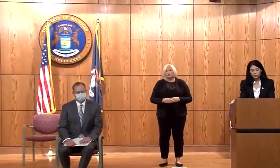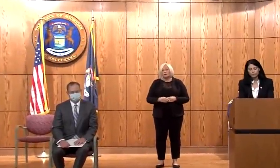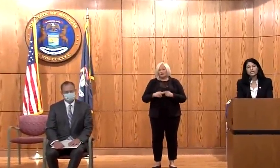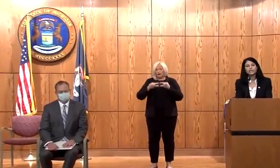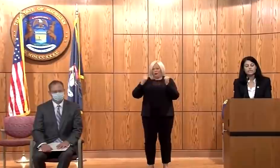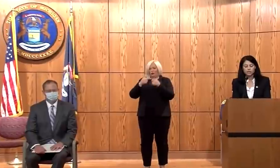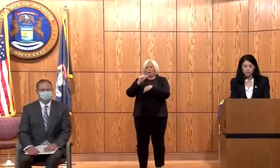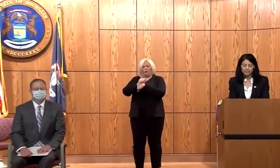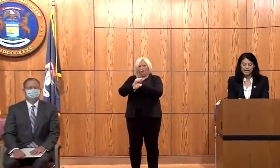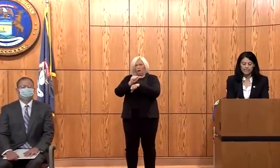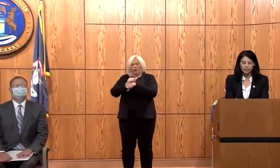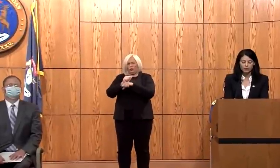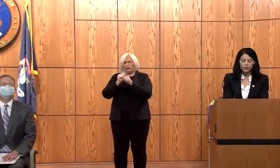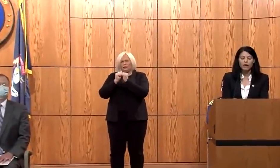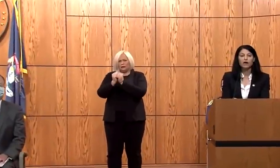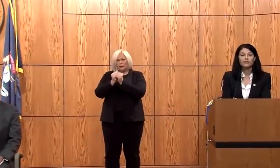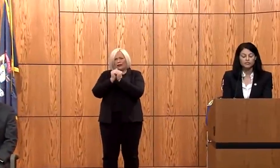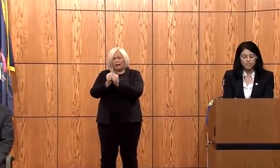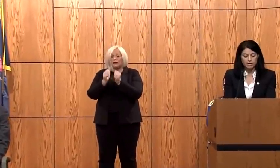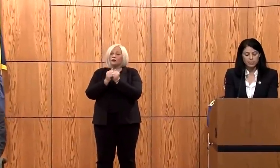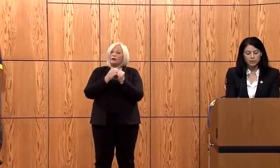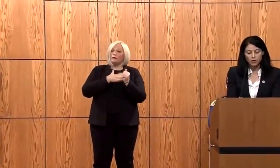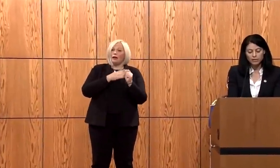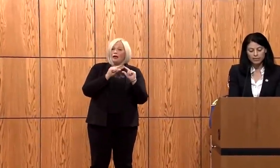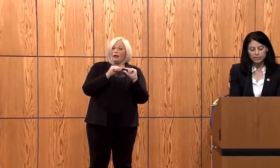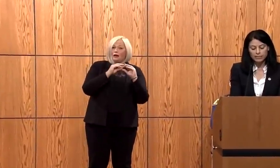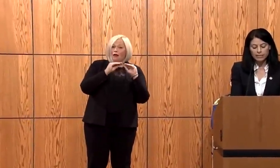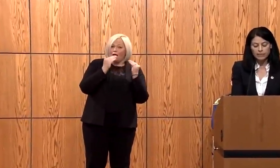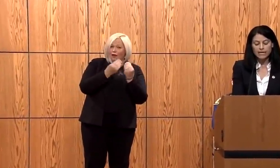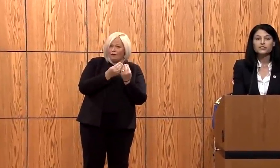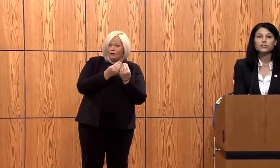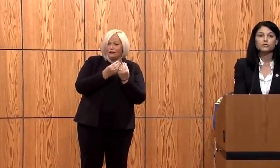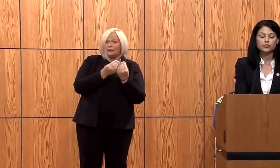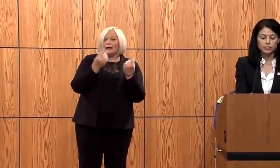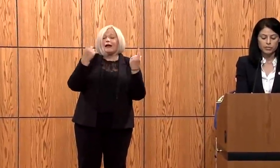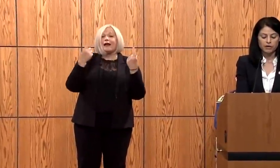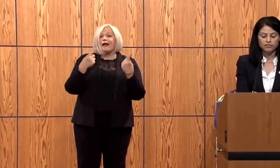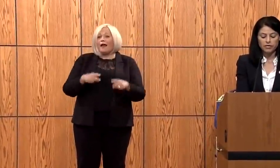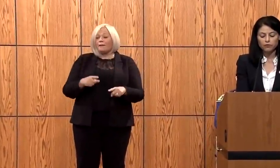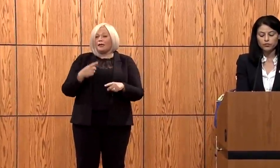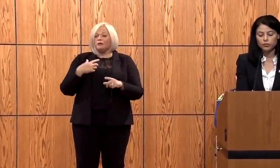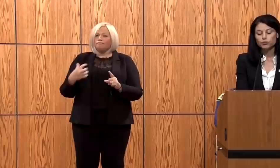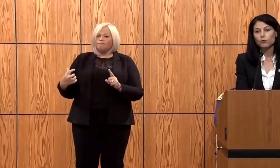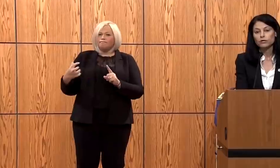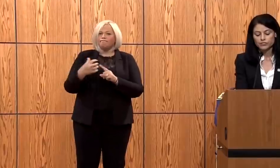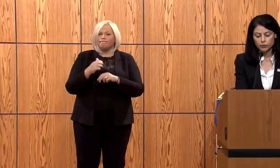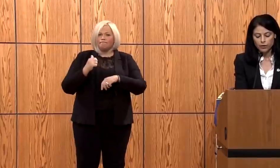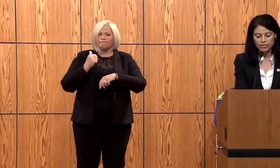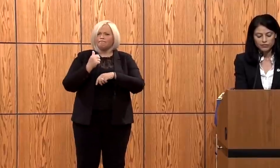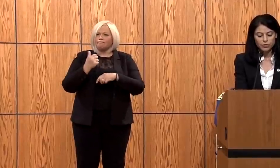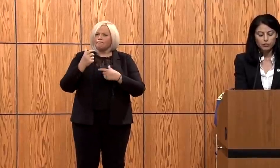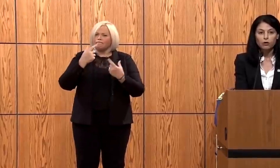HAVE MICHIGAN STATE POLICE COLONEL JOE GASPER. COLONEL JOE GASPER. THE INNER AGENCY EFFORT THE INNER AGENCY EFFORT REPRESENTED IN TANDEM WITH MY